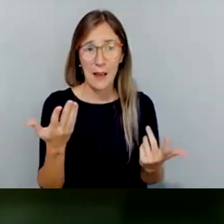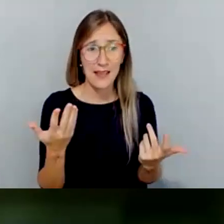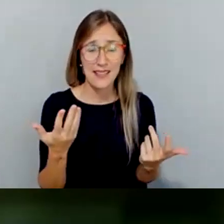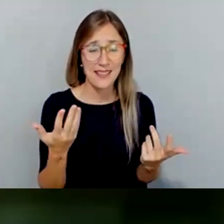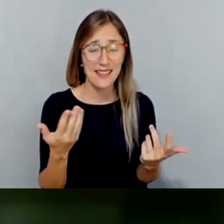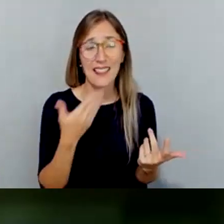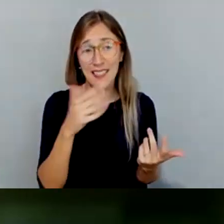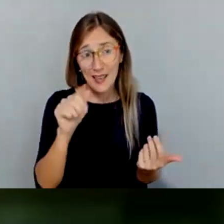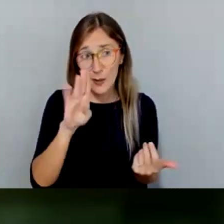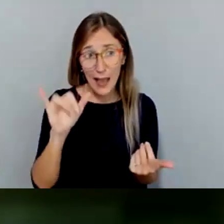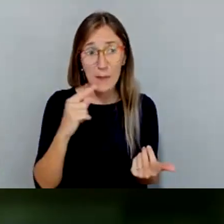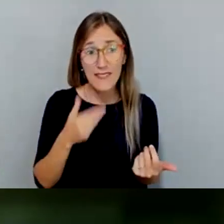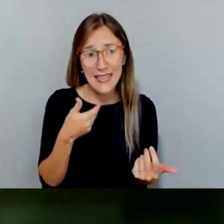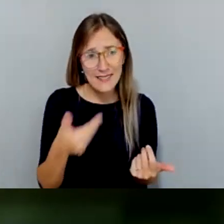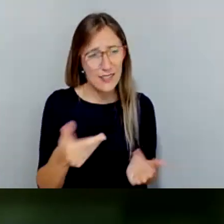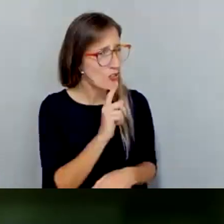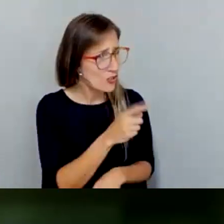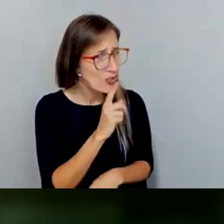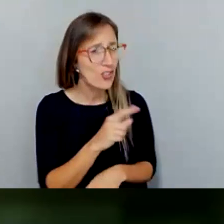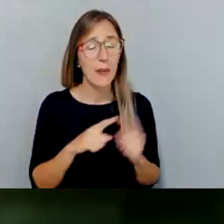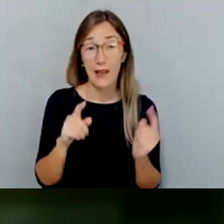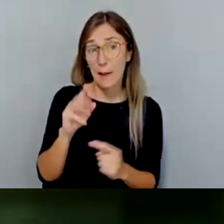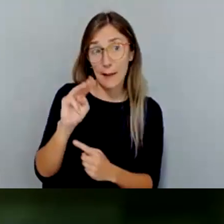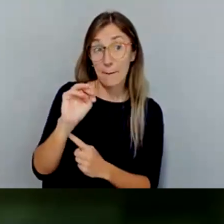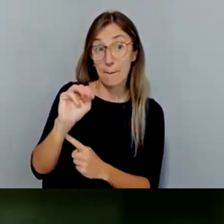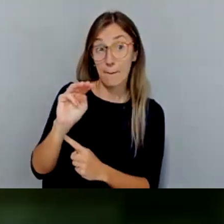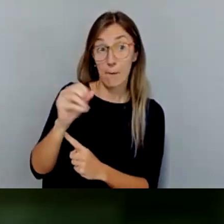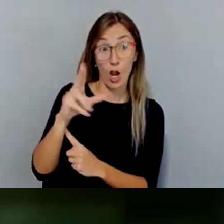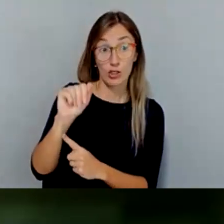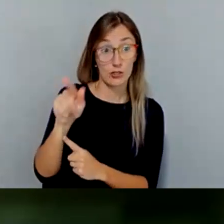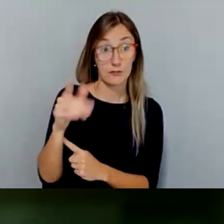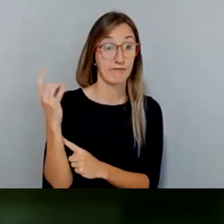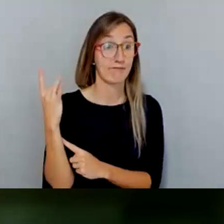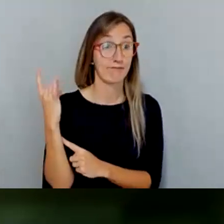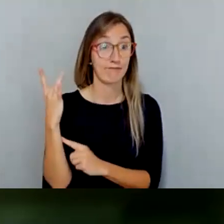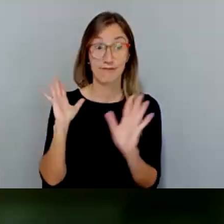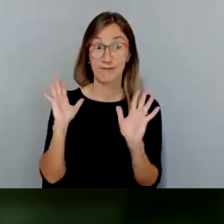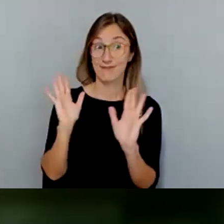I can't stop smiling. Getting to be a part of this -- thanks